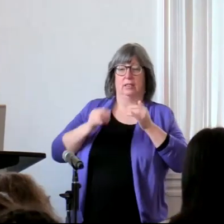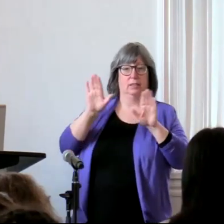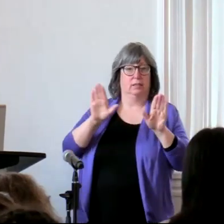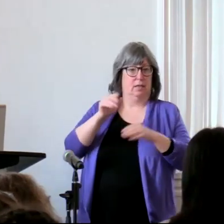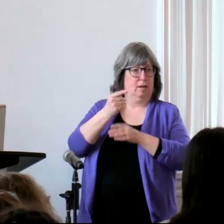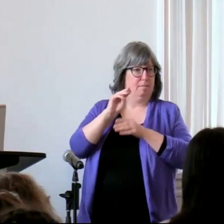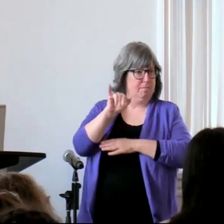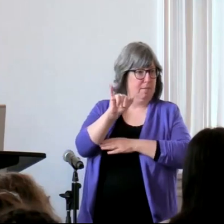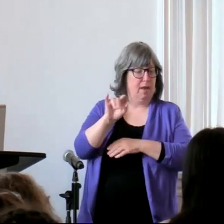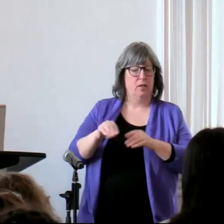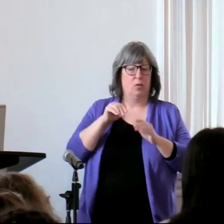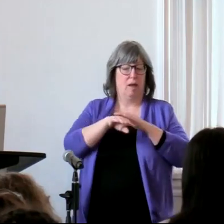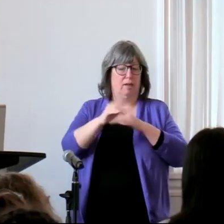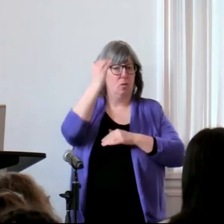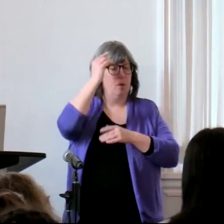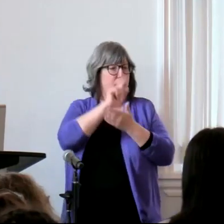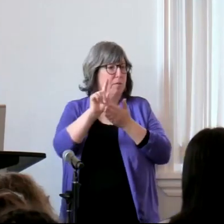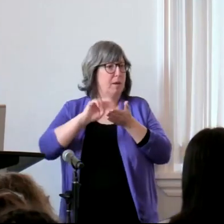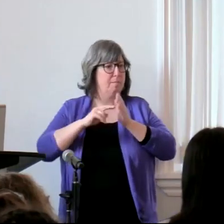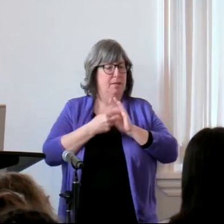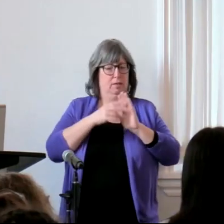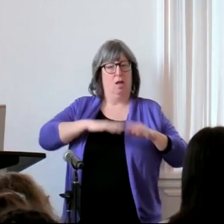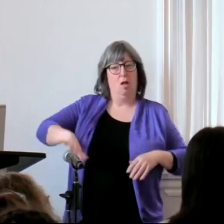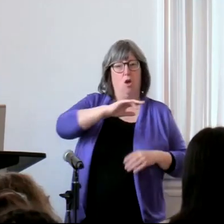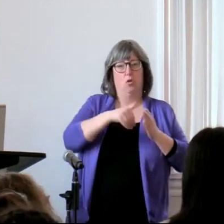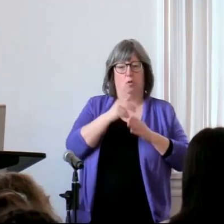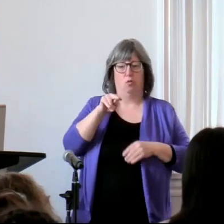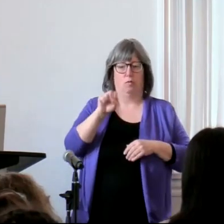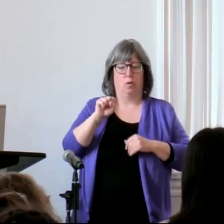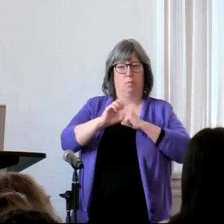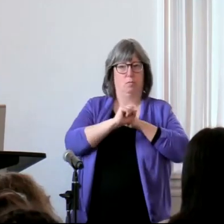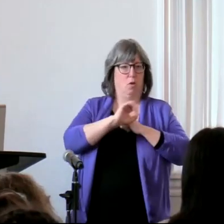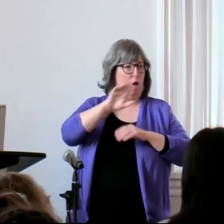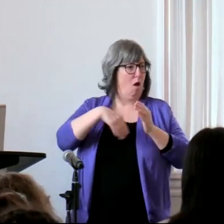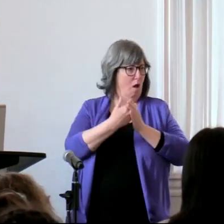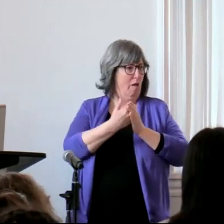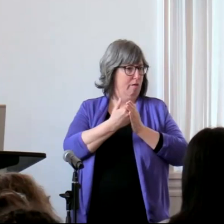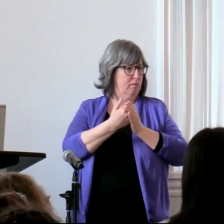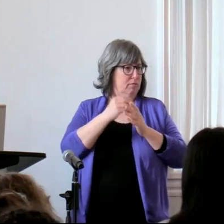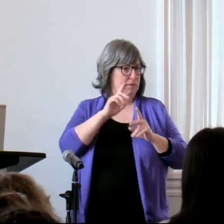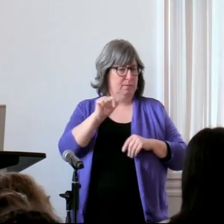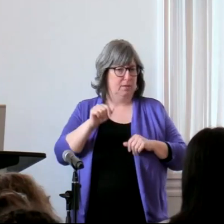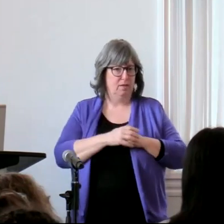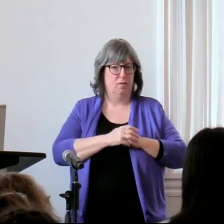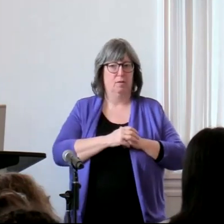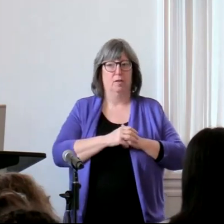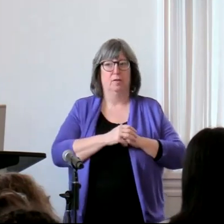Access Awareness Week is an opportunity that allows Nova Scotians to promote these audiences to all walks of life